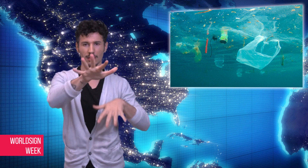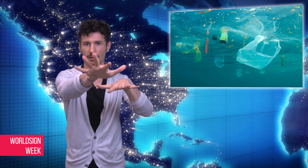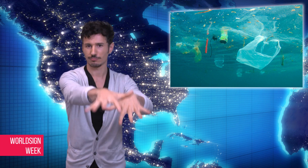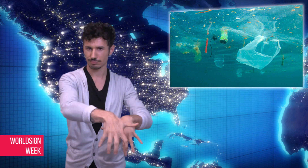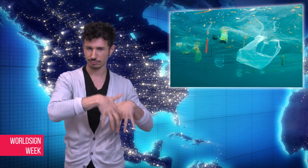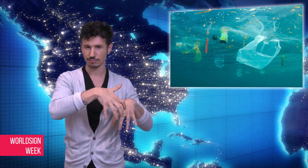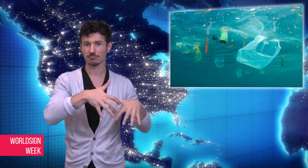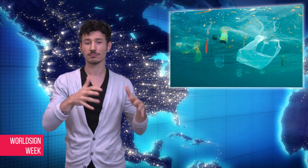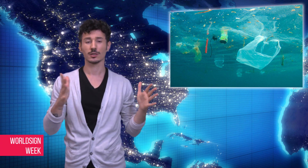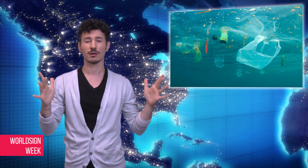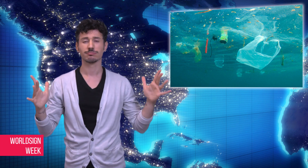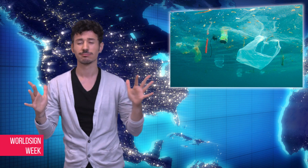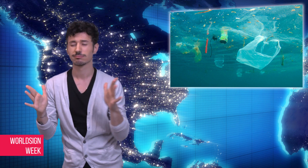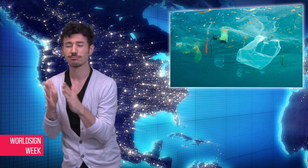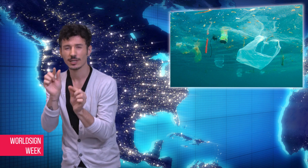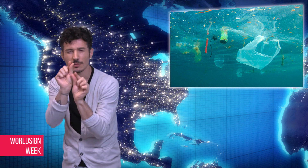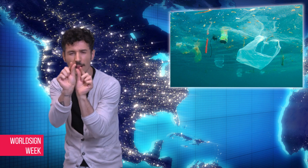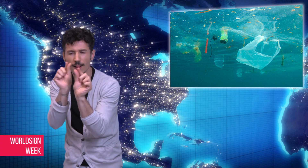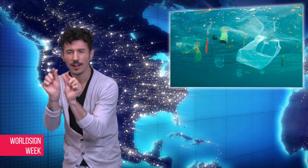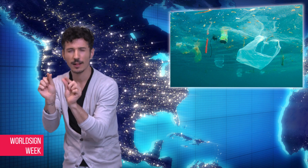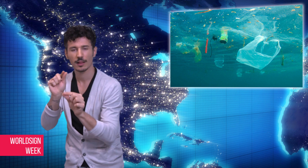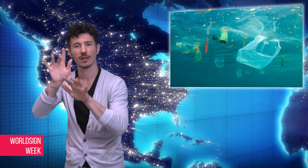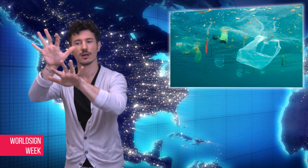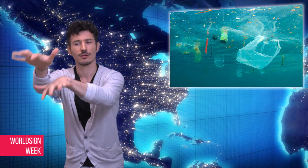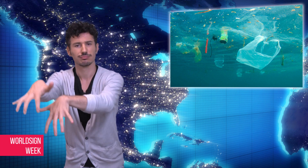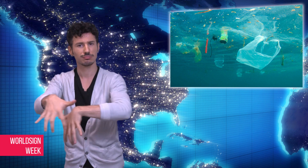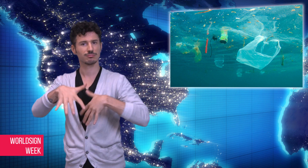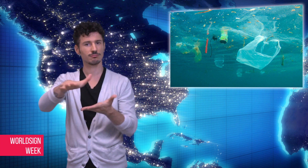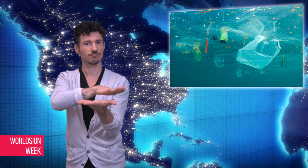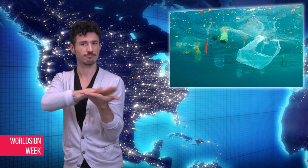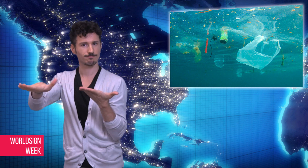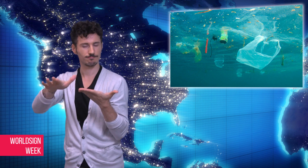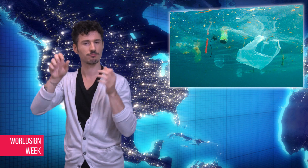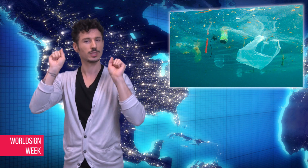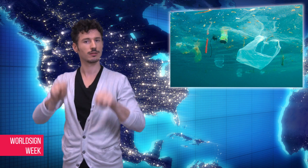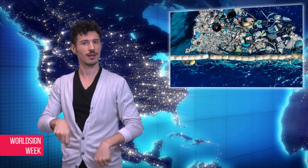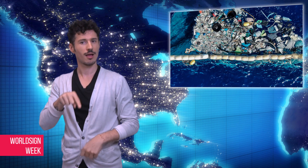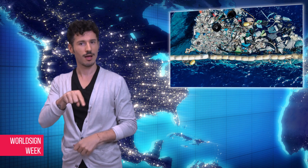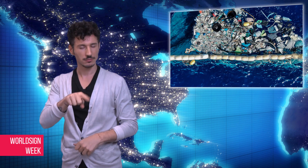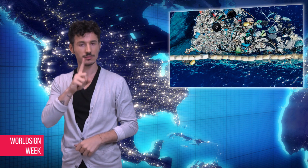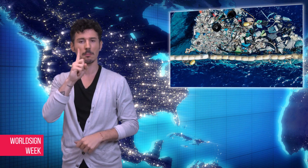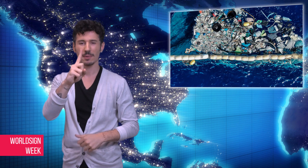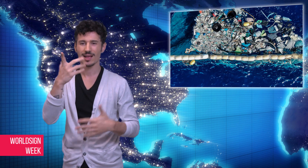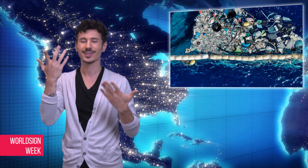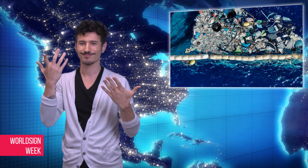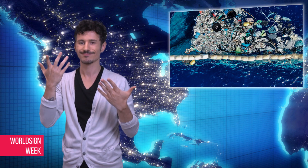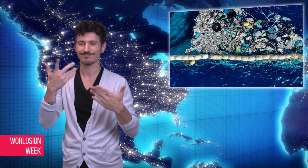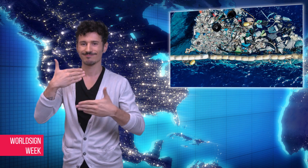abandoned fishing gear to tiny microplastics as small